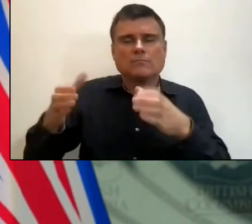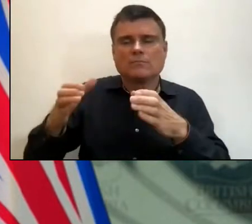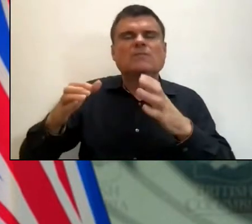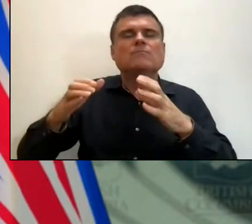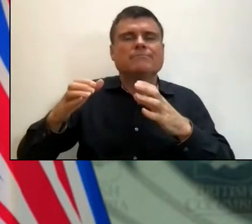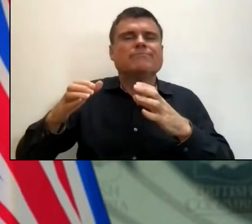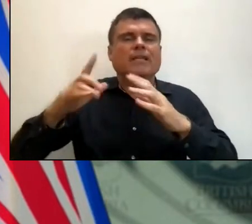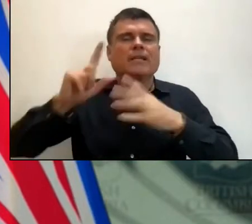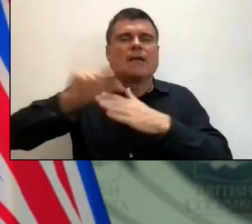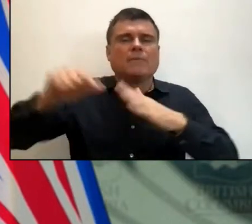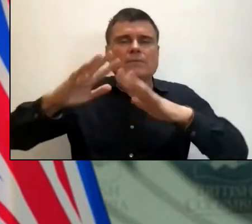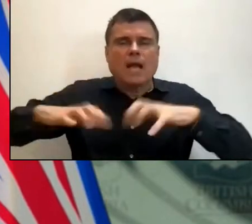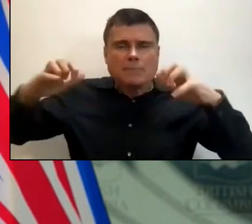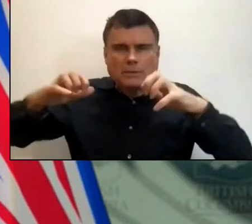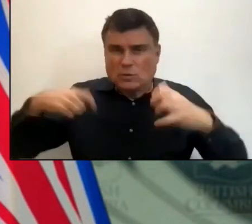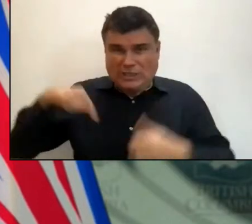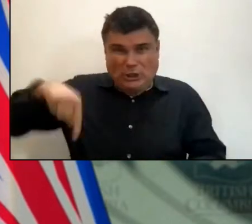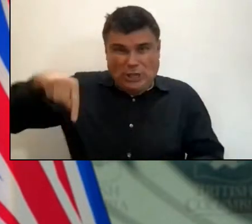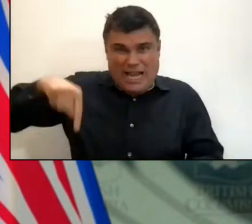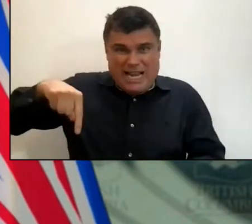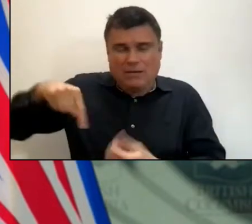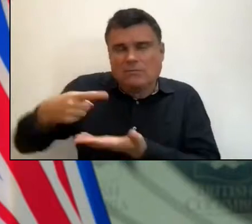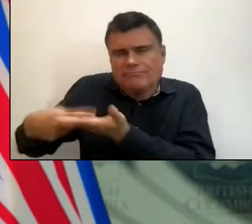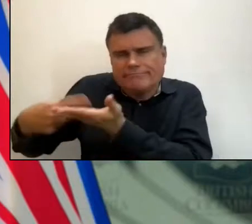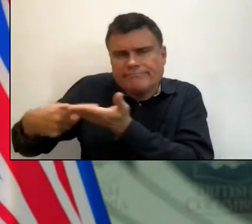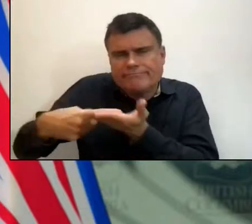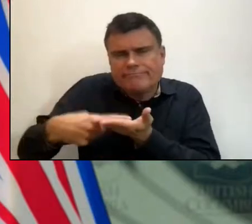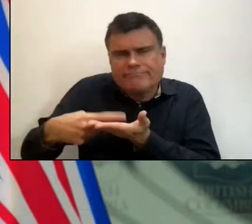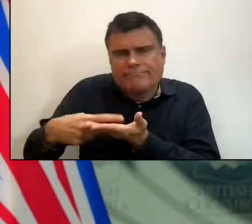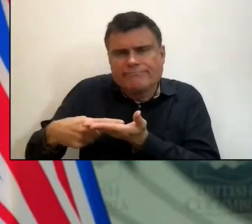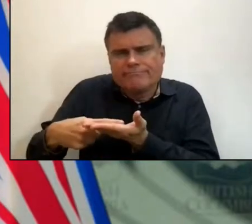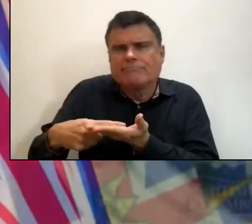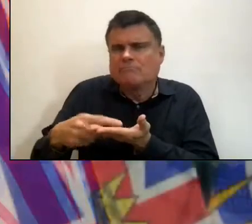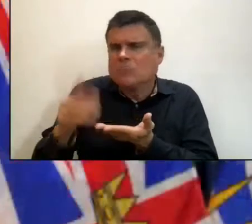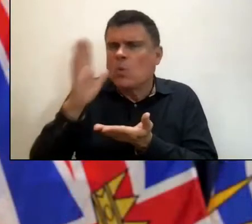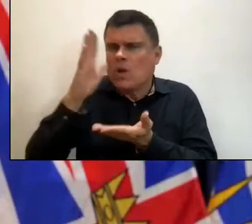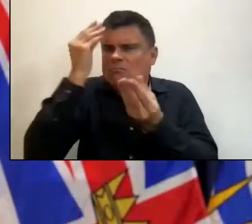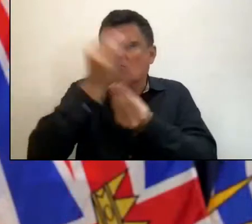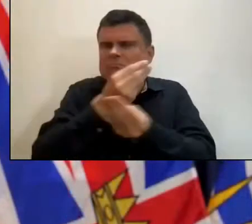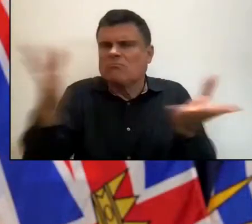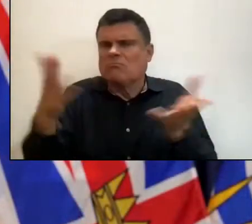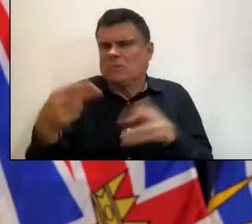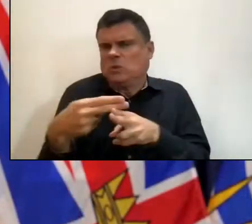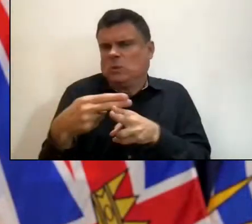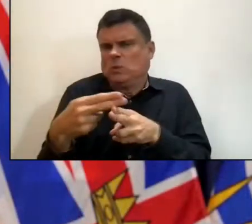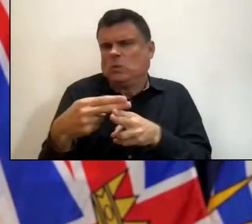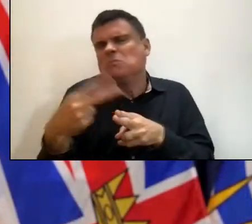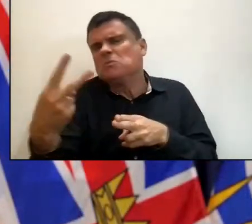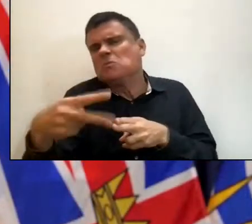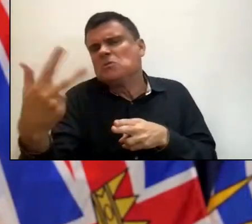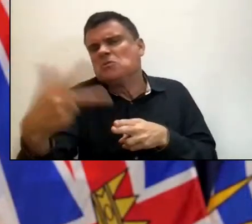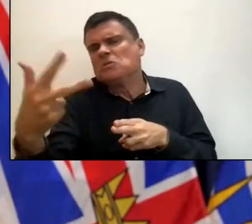supports available in the coming days and the weeks ahead.